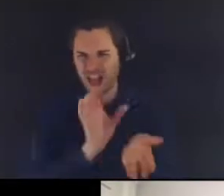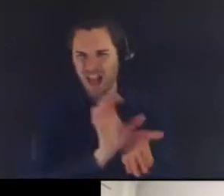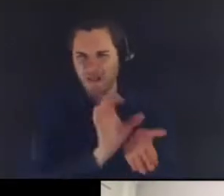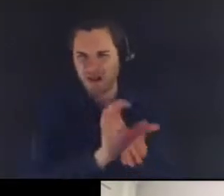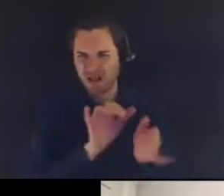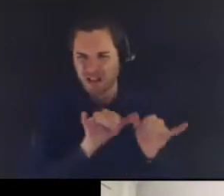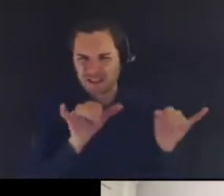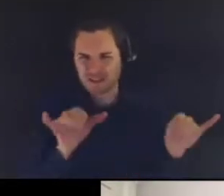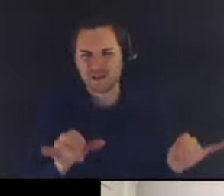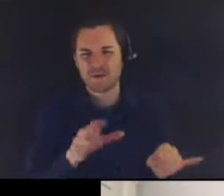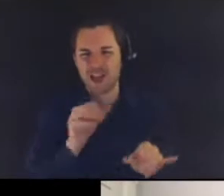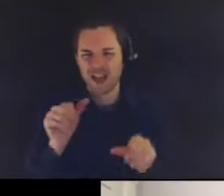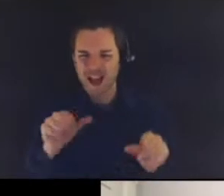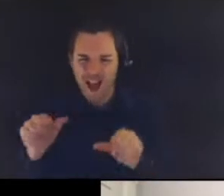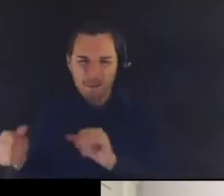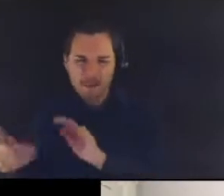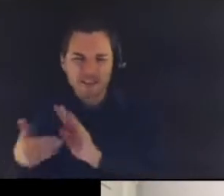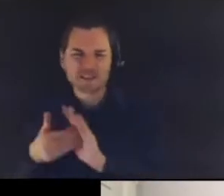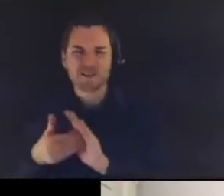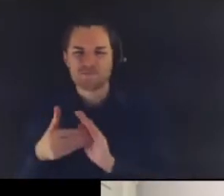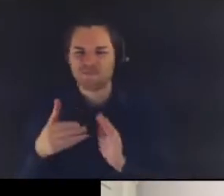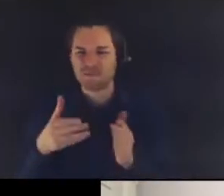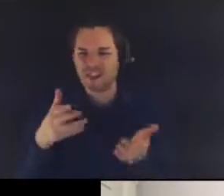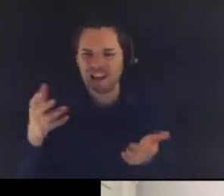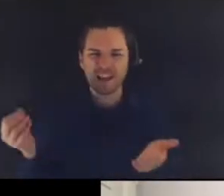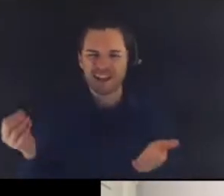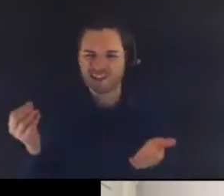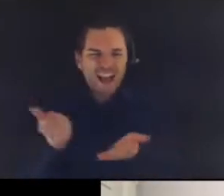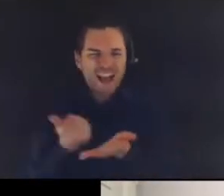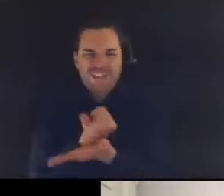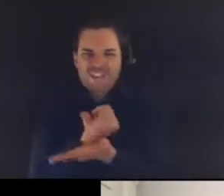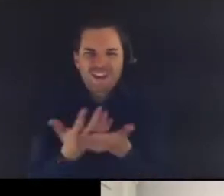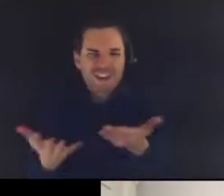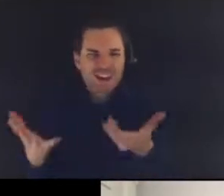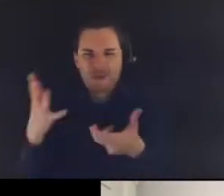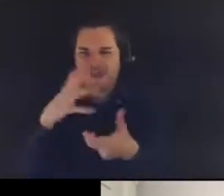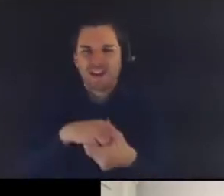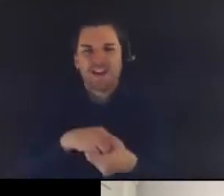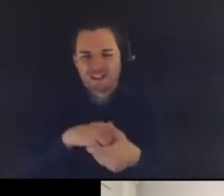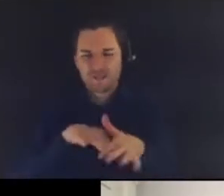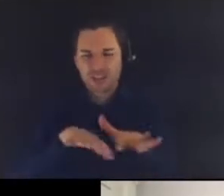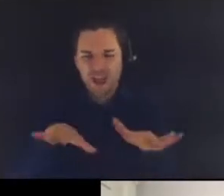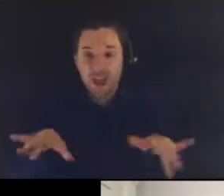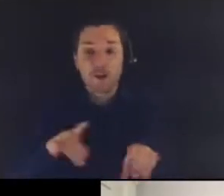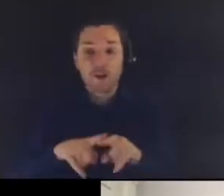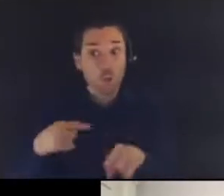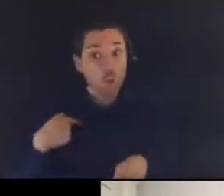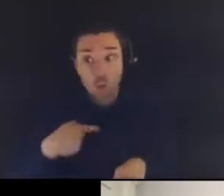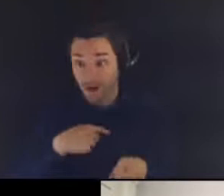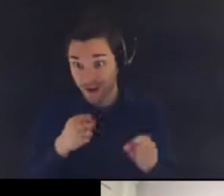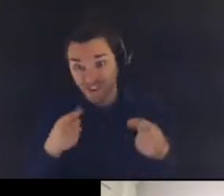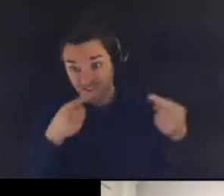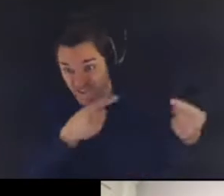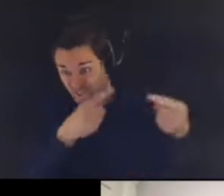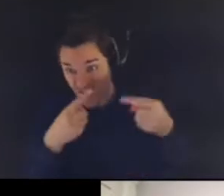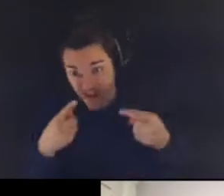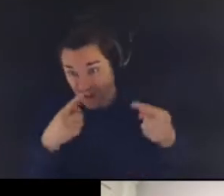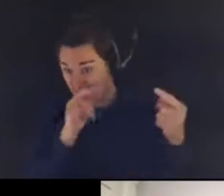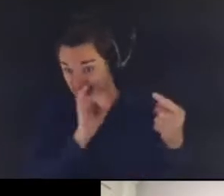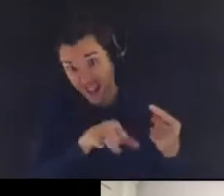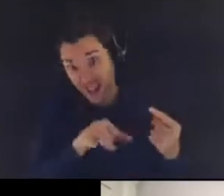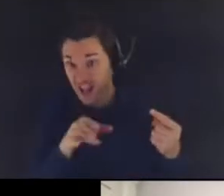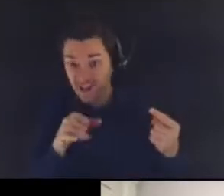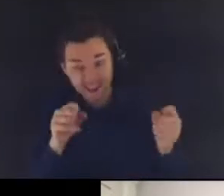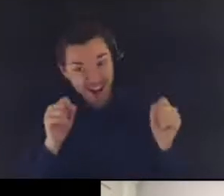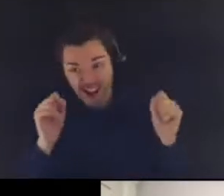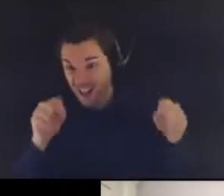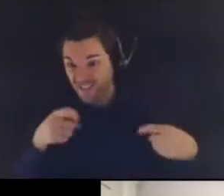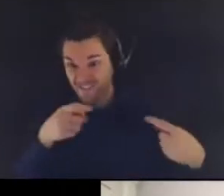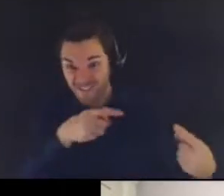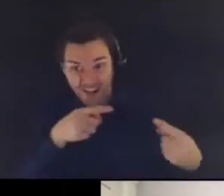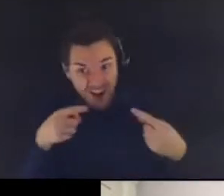So, I would like to thank all of you, in fact, thank you so much. I ve learned so much from